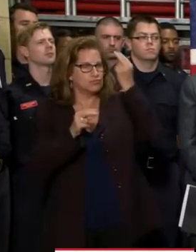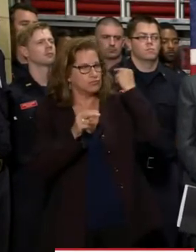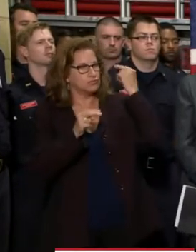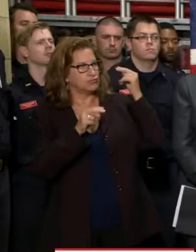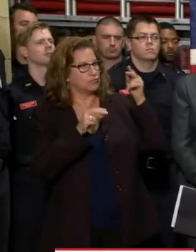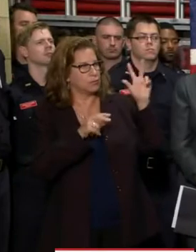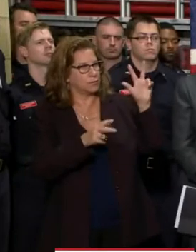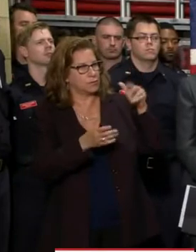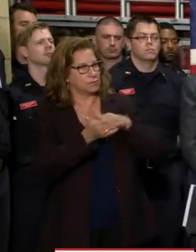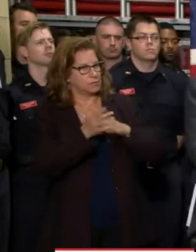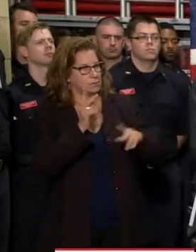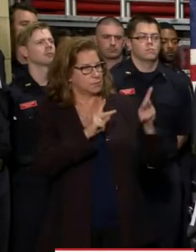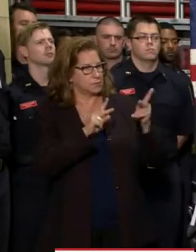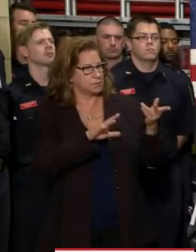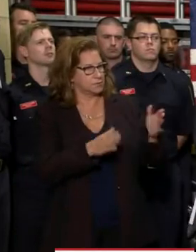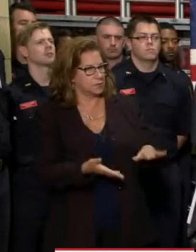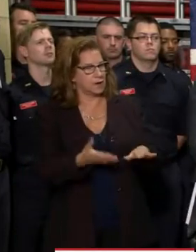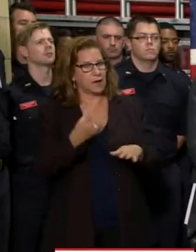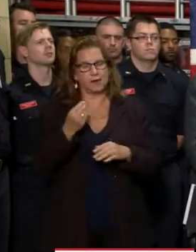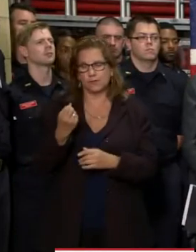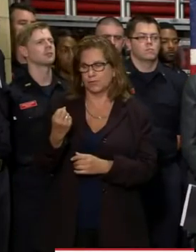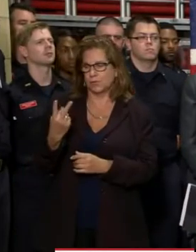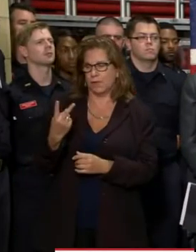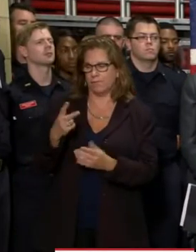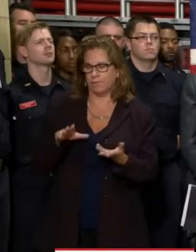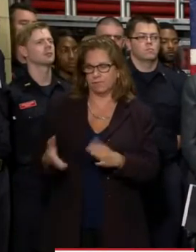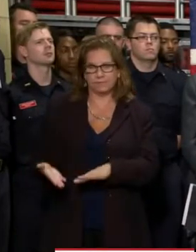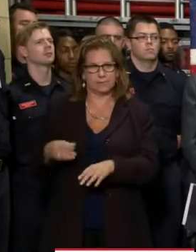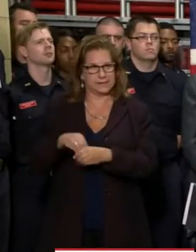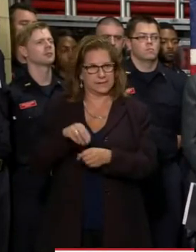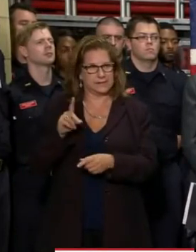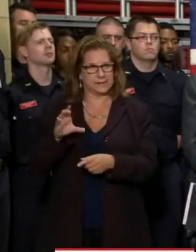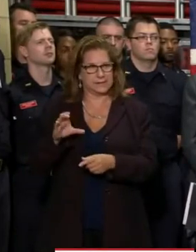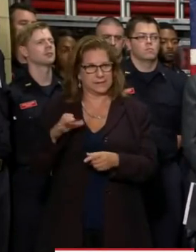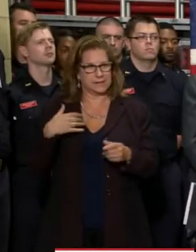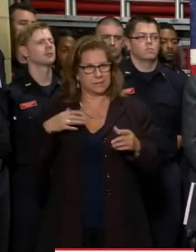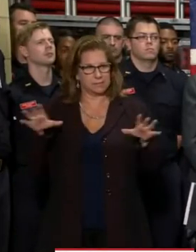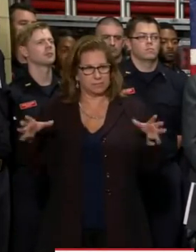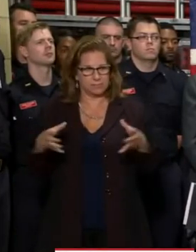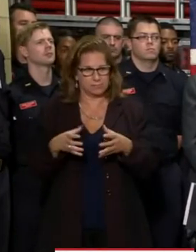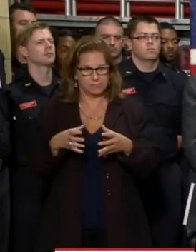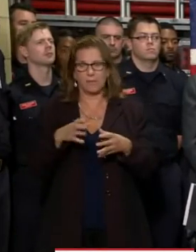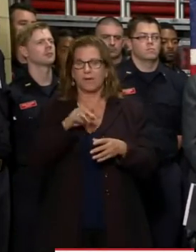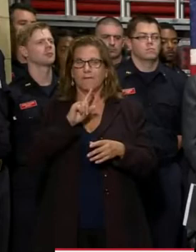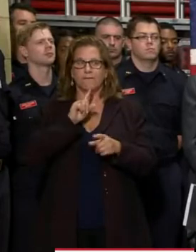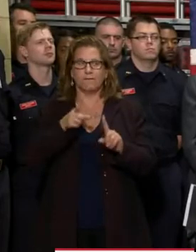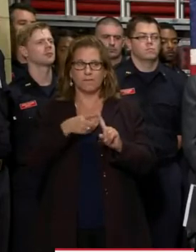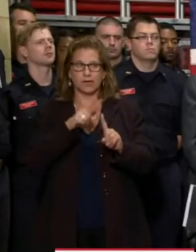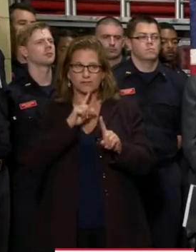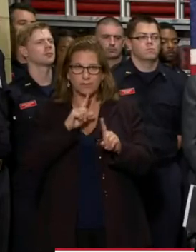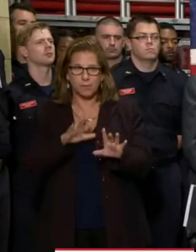DISTRICT. WHEREAS A COURAGEOUS FORCE OF FIRST RESPONDERS INCLUDING MORE THAN 100,000 FIREFIGHTERS,